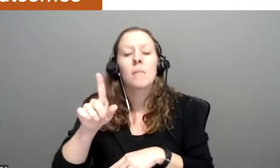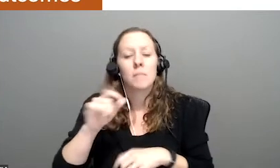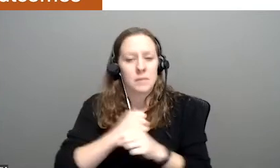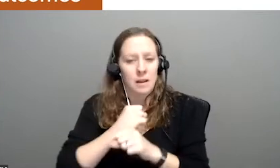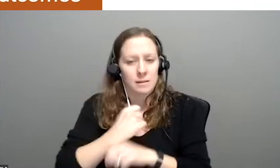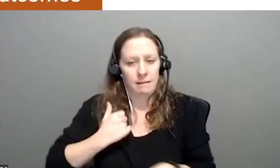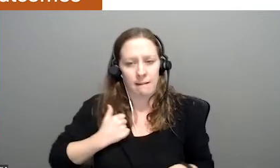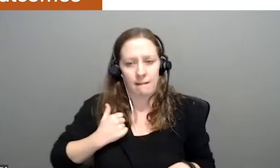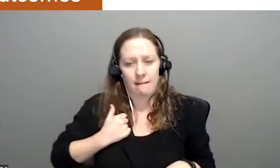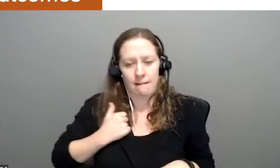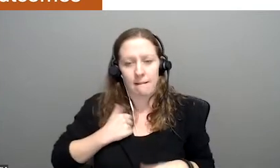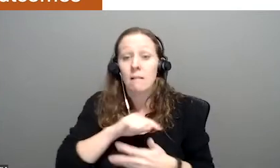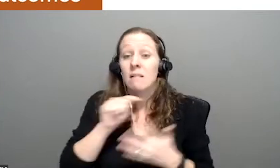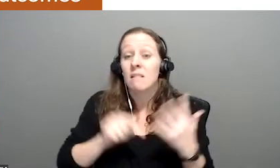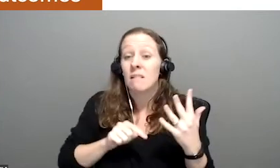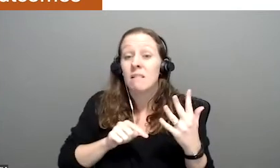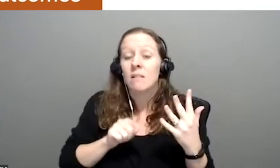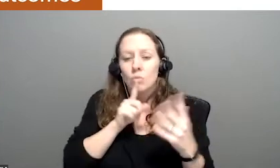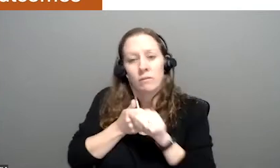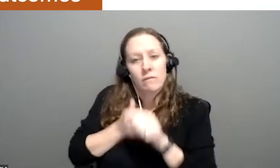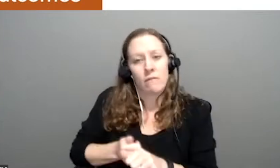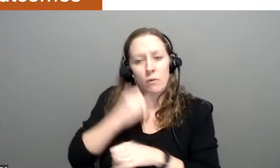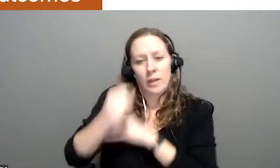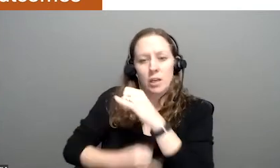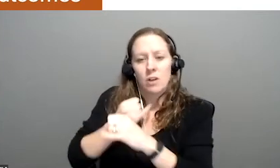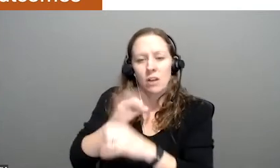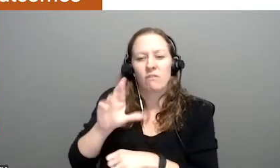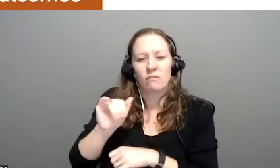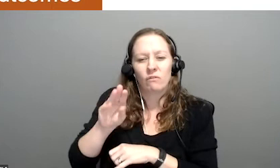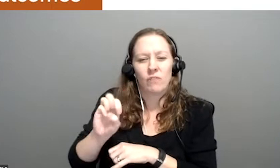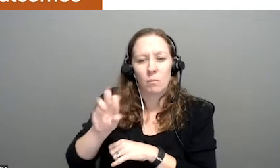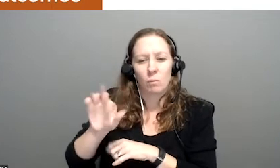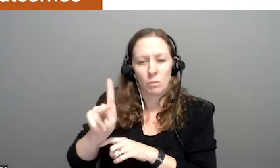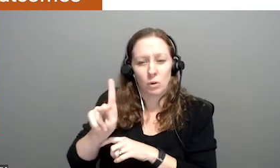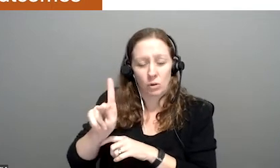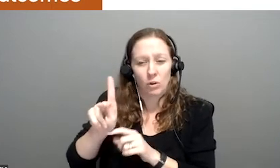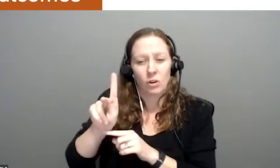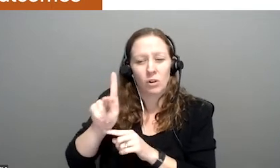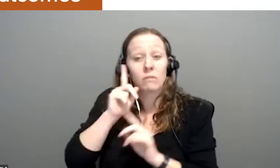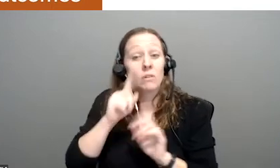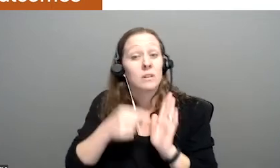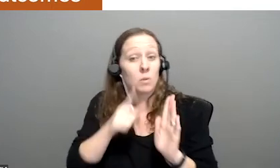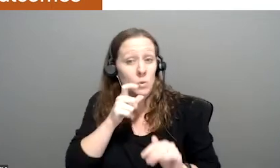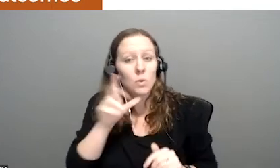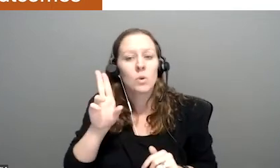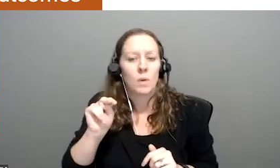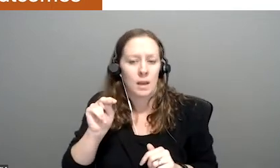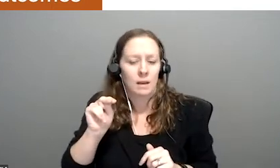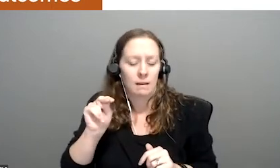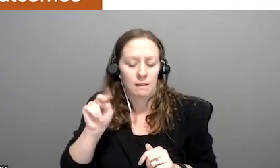such as the United Nations Sustainable Development Goals. And I also want to add here, that although